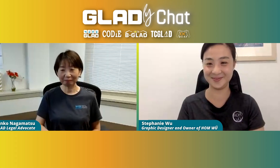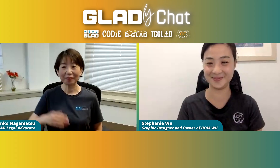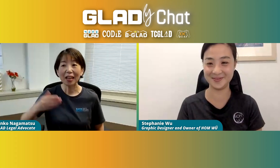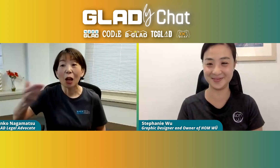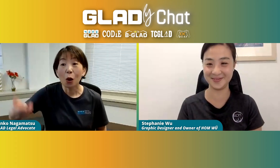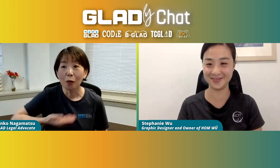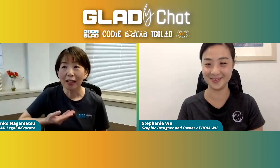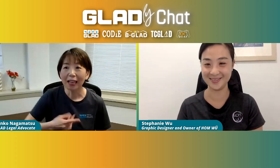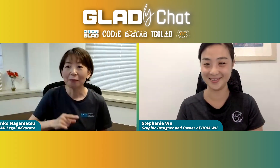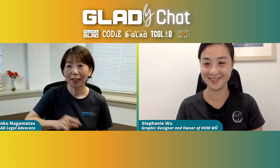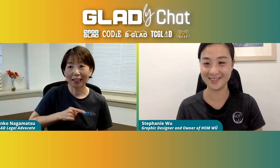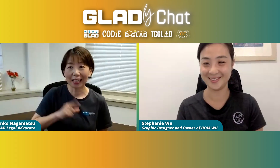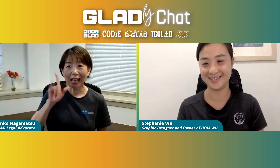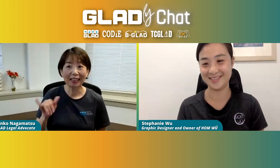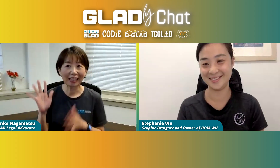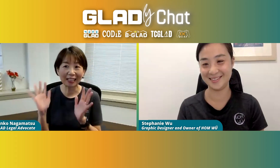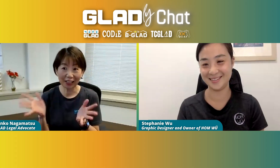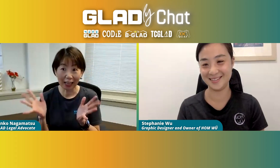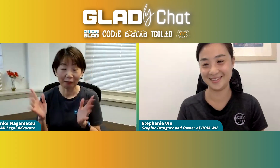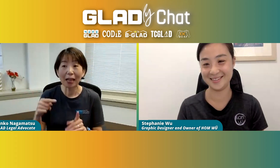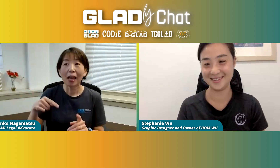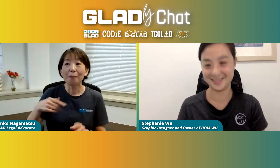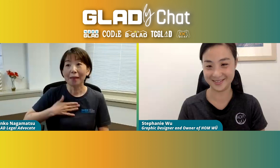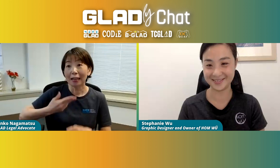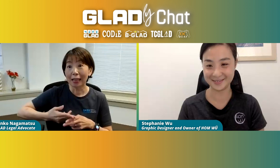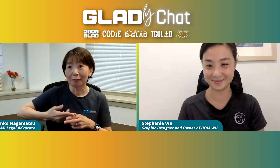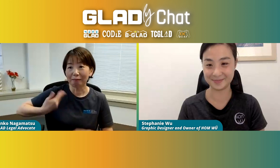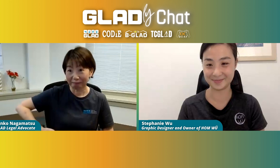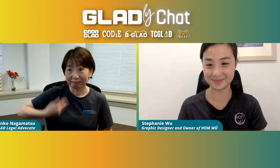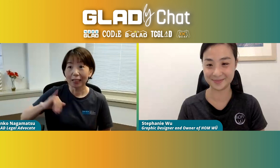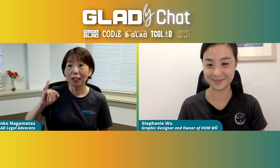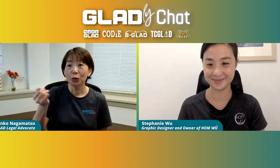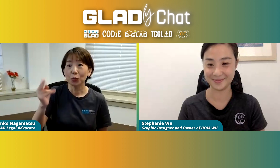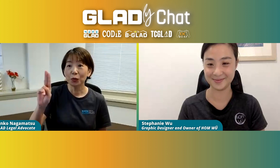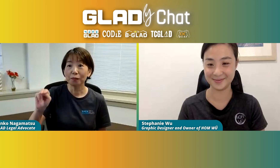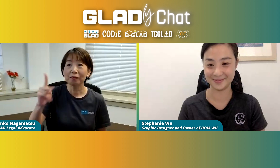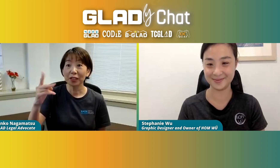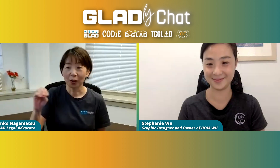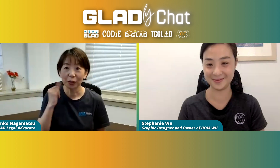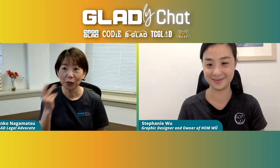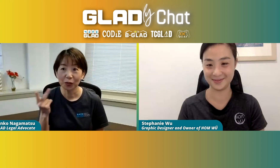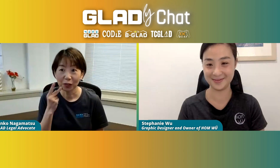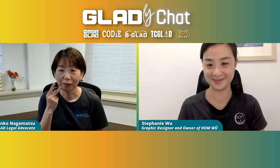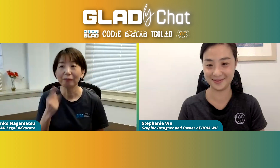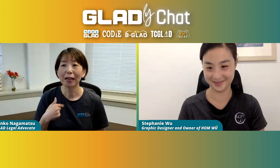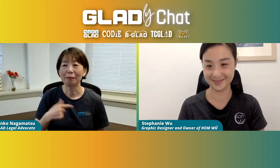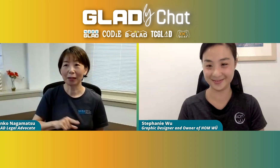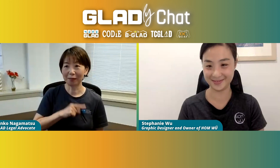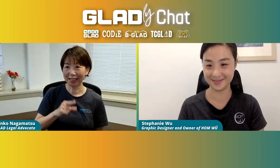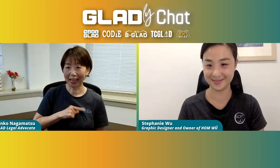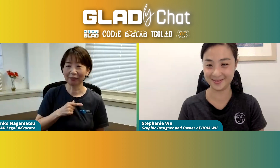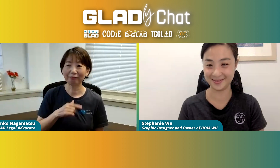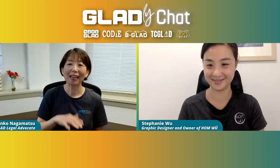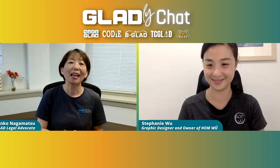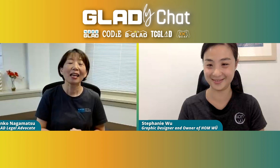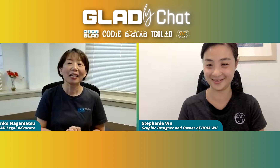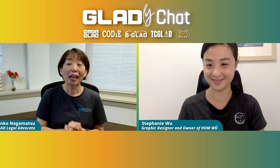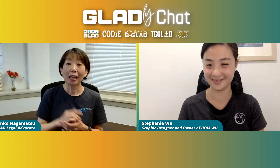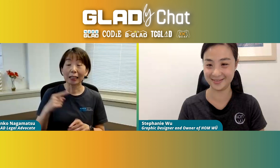Welcome to GLADly Chat! My name is Junko and I’m at GLAD.